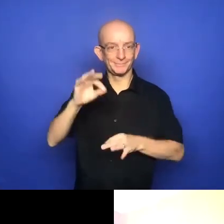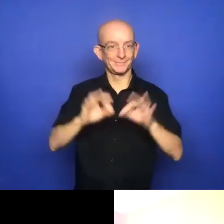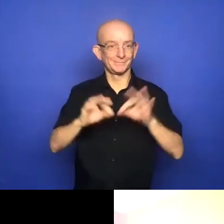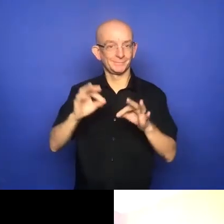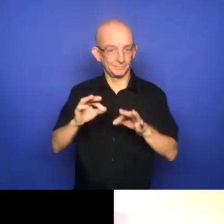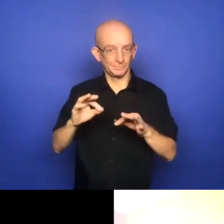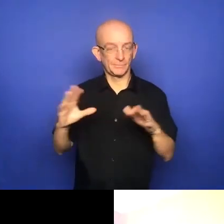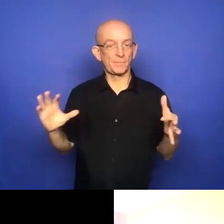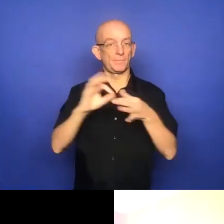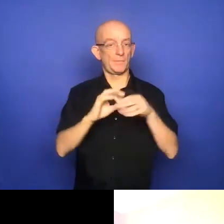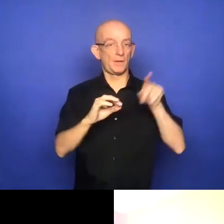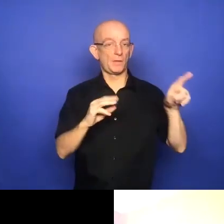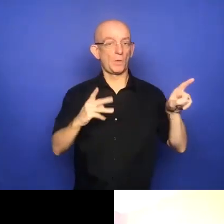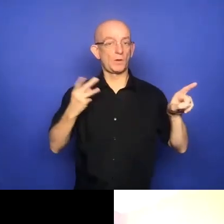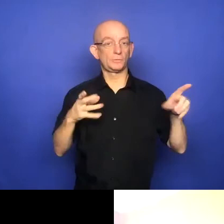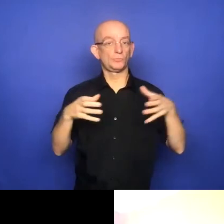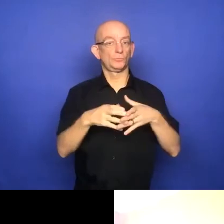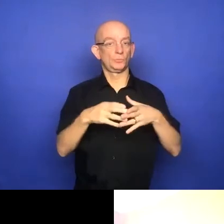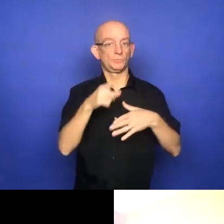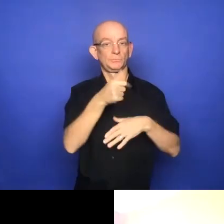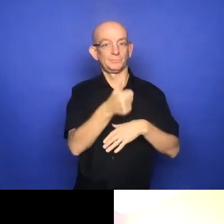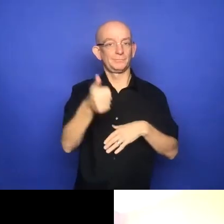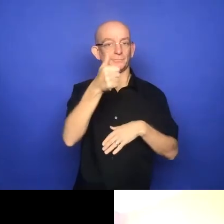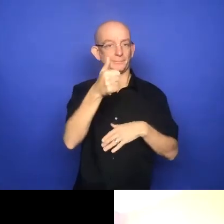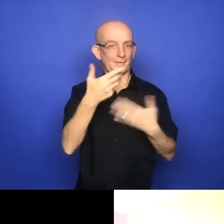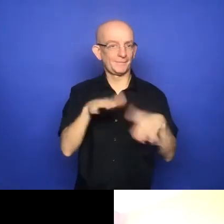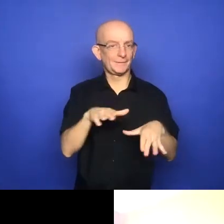Washington group Secretariat has been out to support us in some